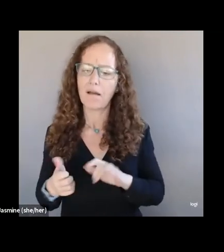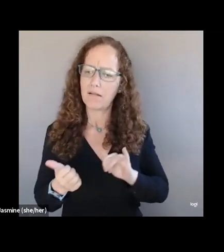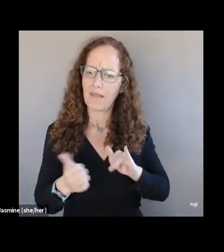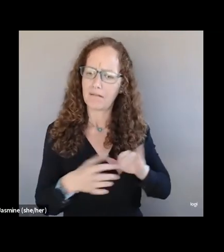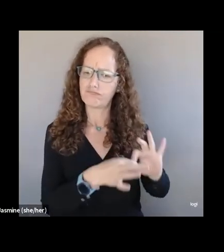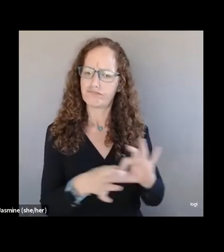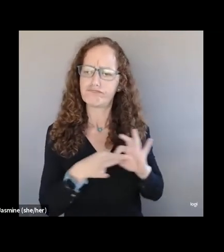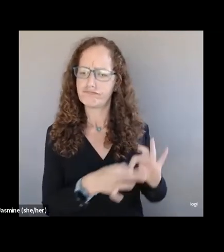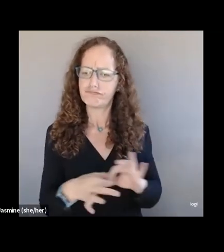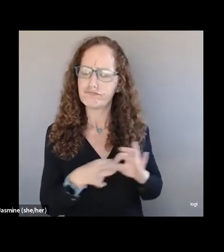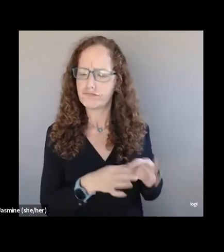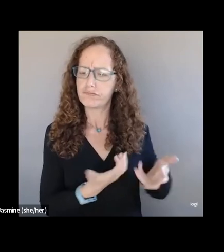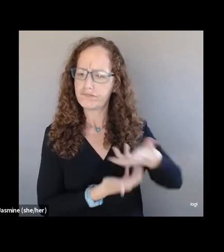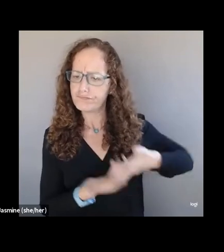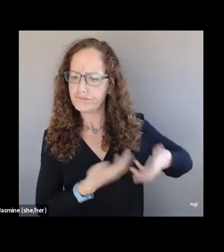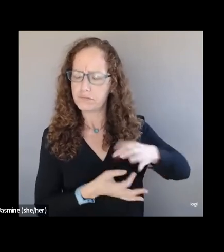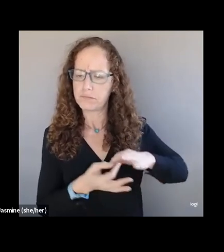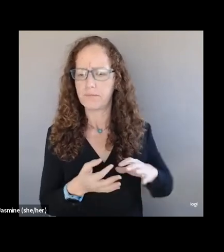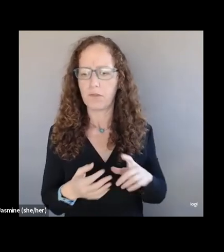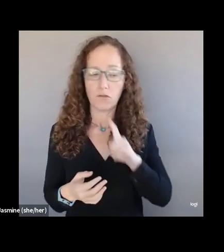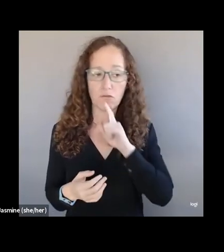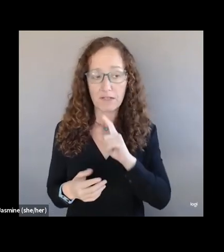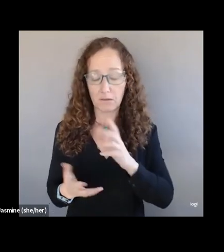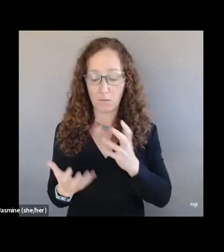understand the importance of telling the truth of those whose